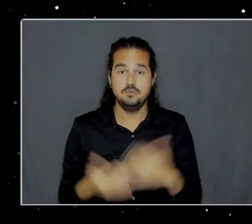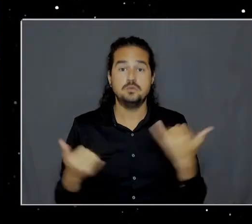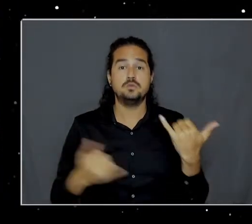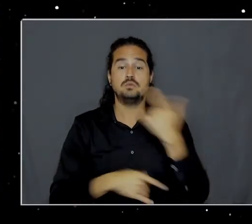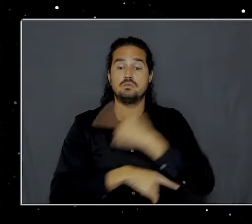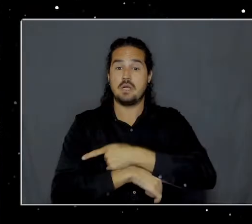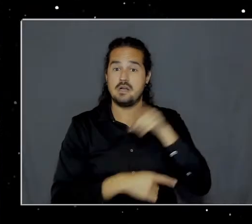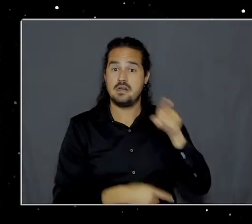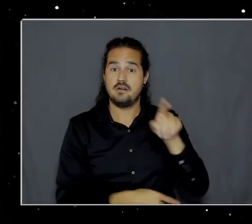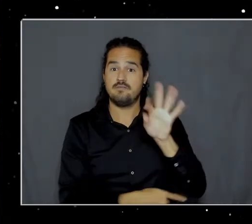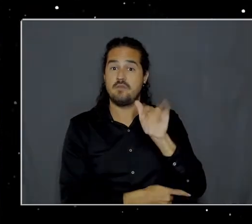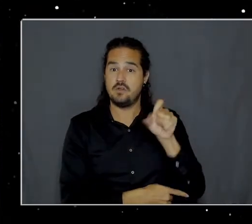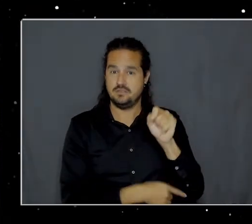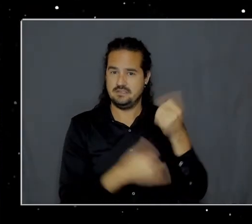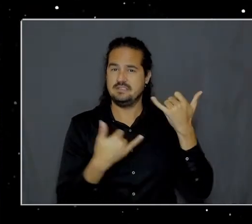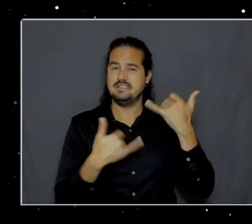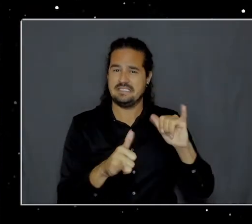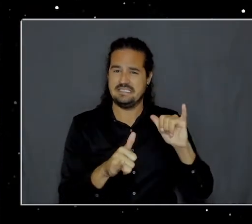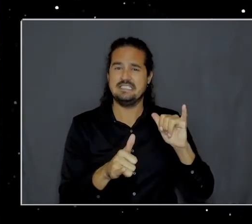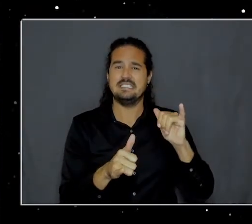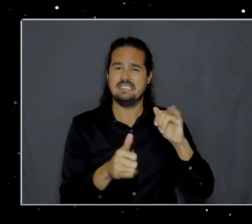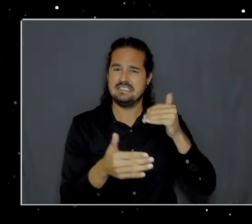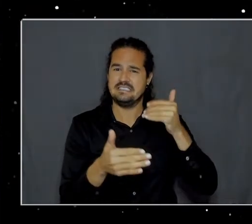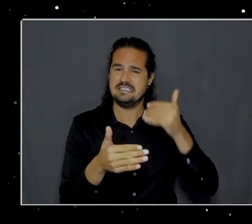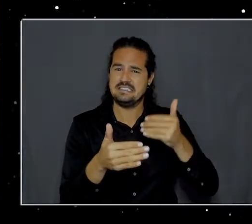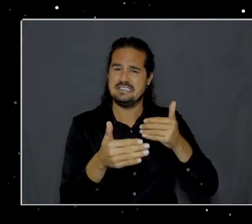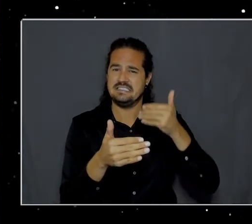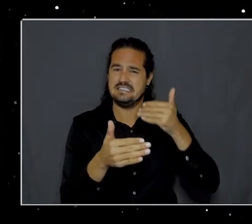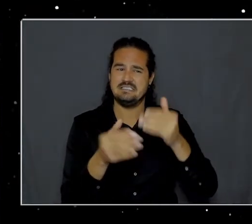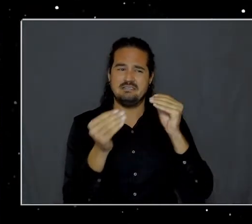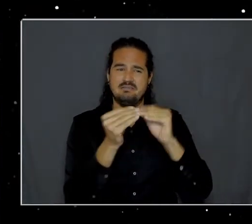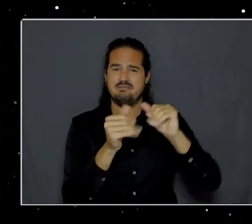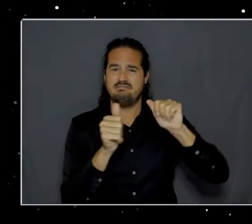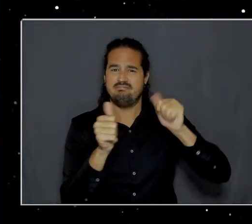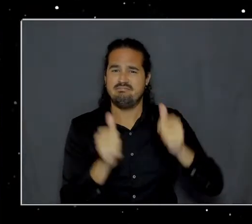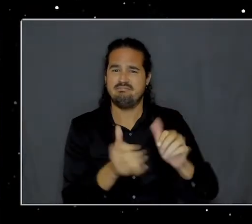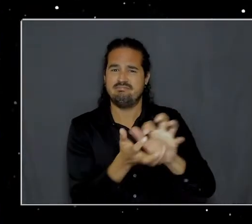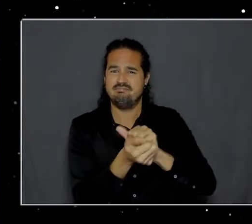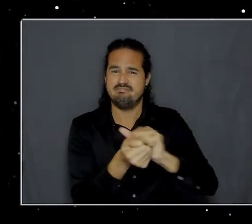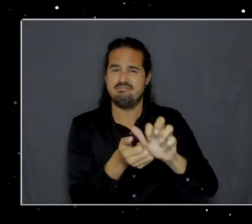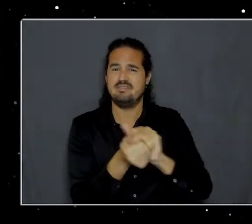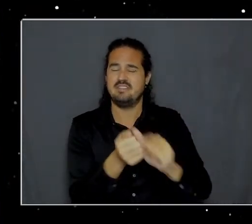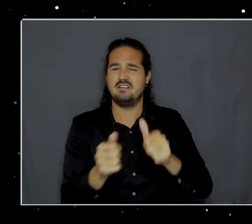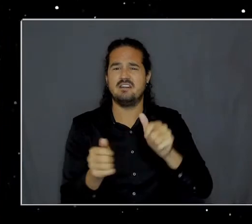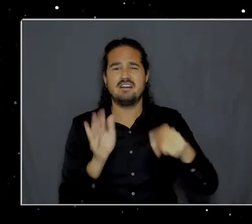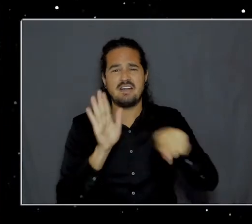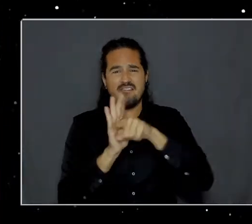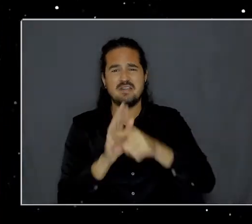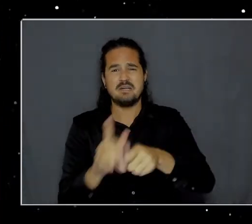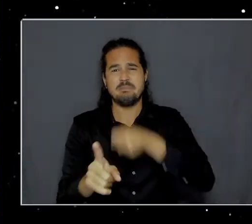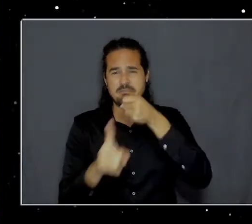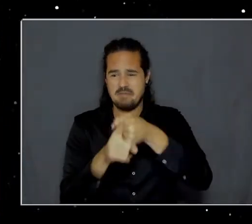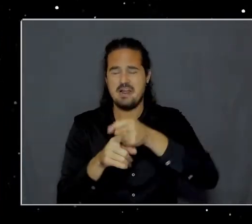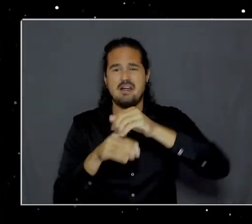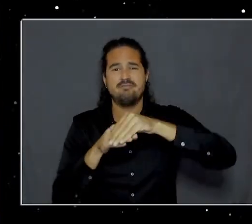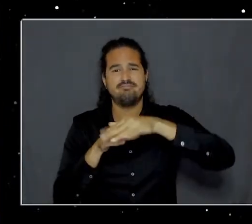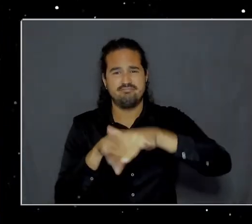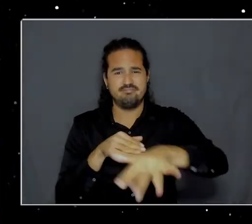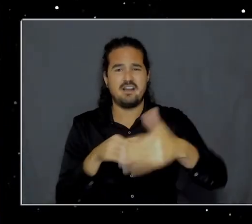DESECRATION AND IMPACTS FROM IRRESPONSIBLE DEVELOPMENT.